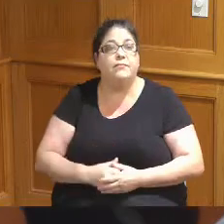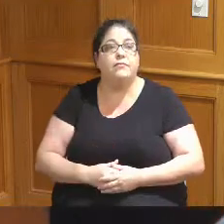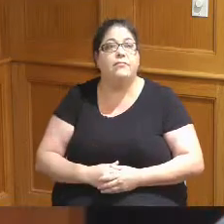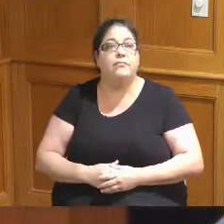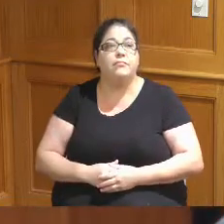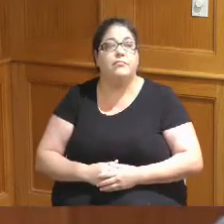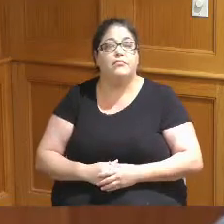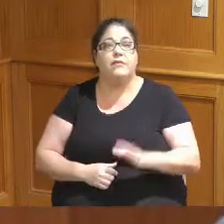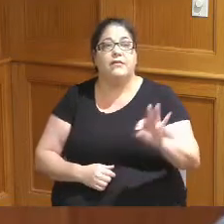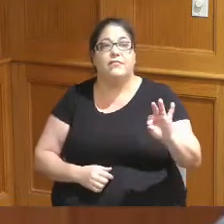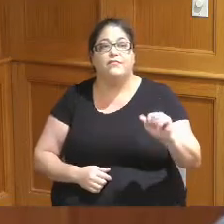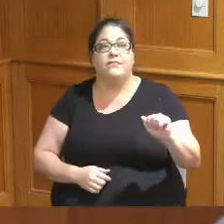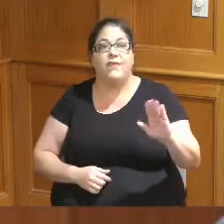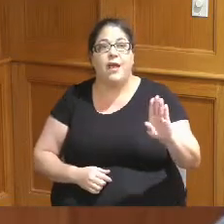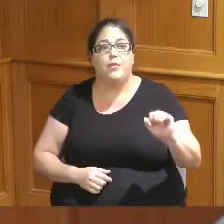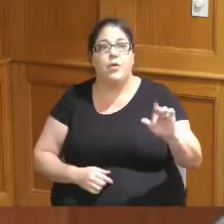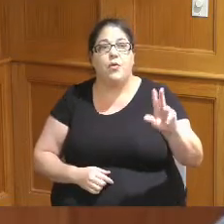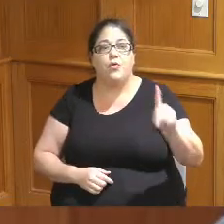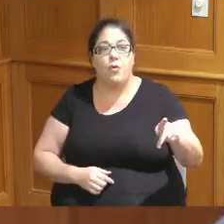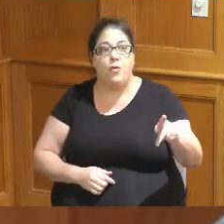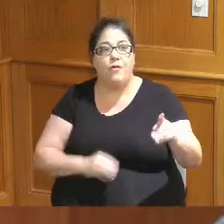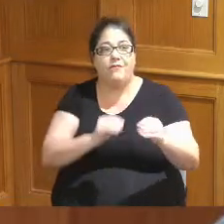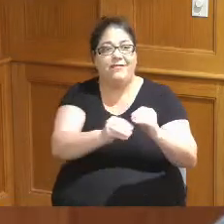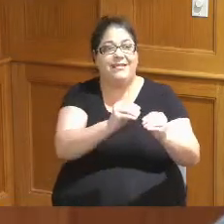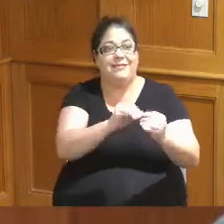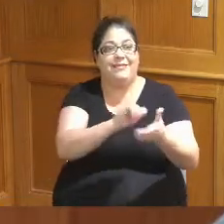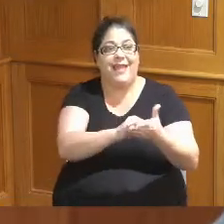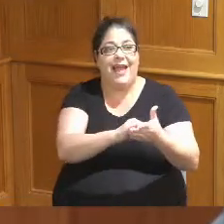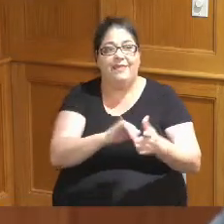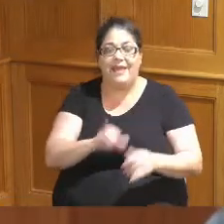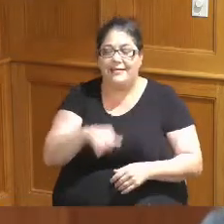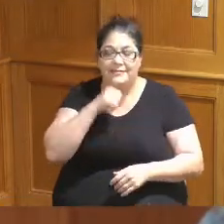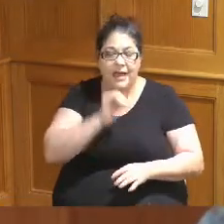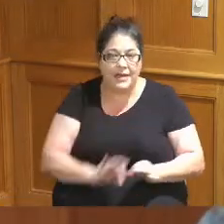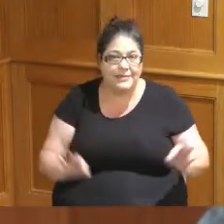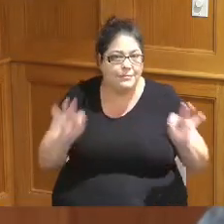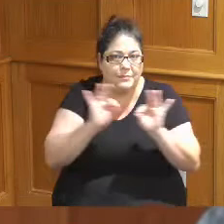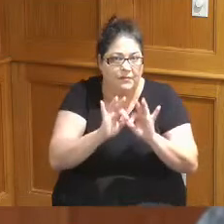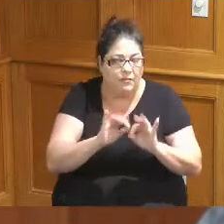to Labcor who immediately corrected that that is not a substantial issue as it relates to the